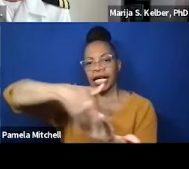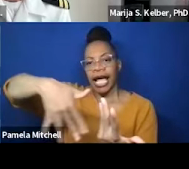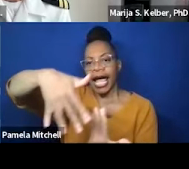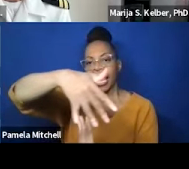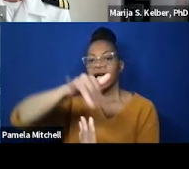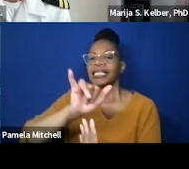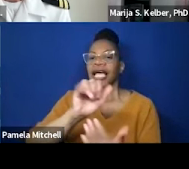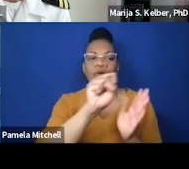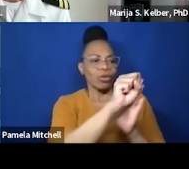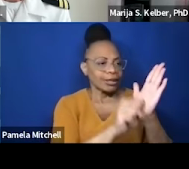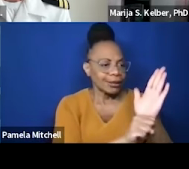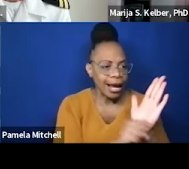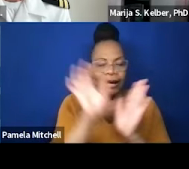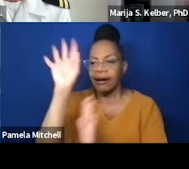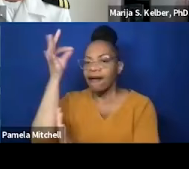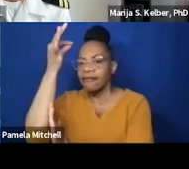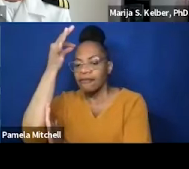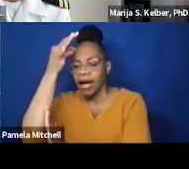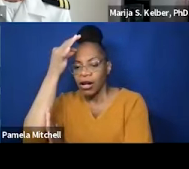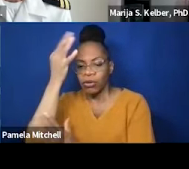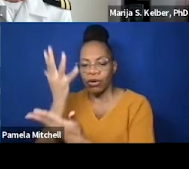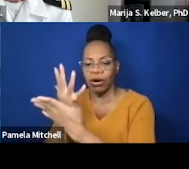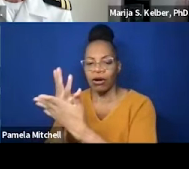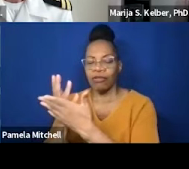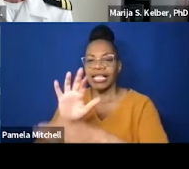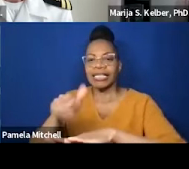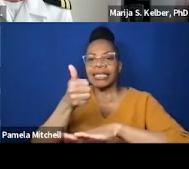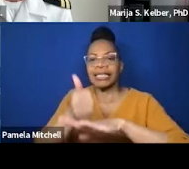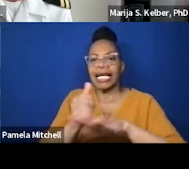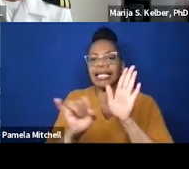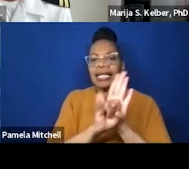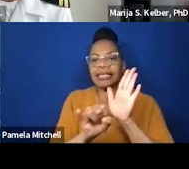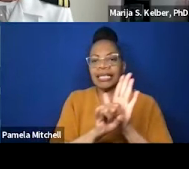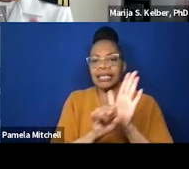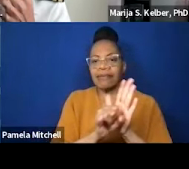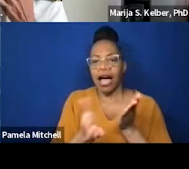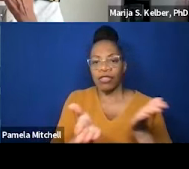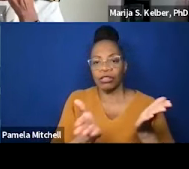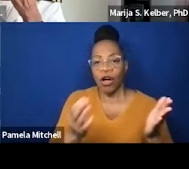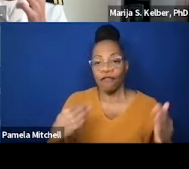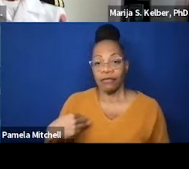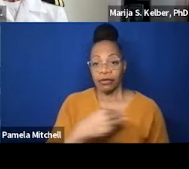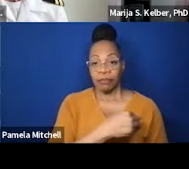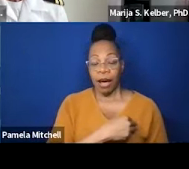and federal correction settings, identifying service members, veterans during intake or reception allows for specific questions